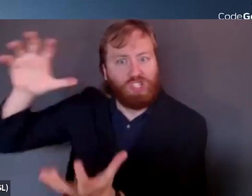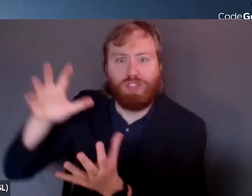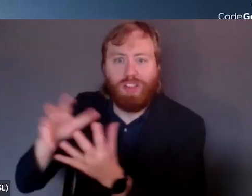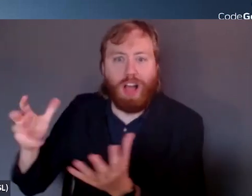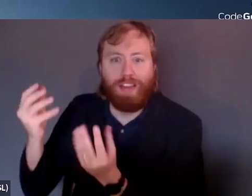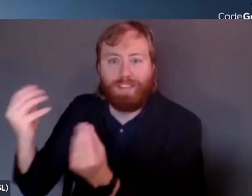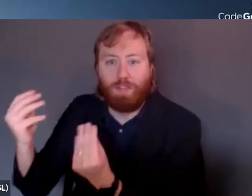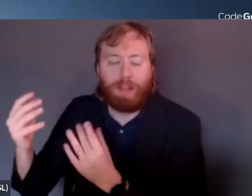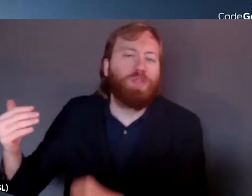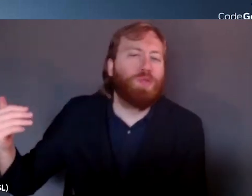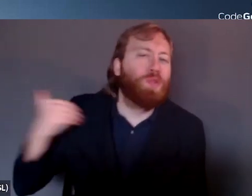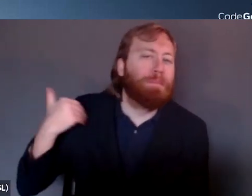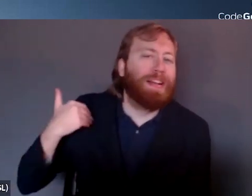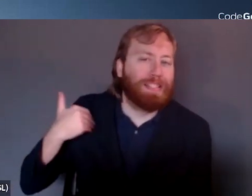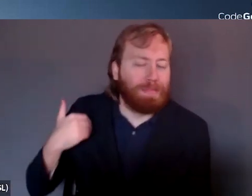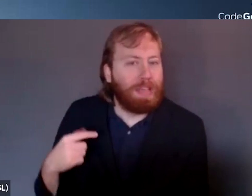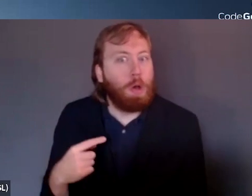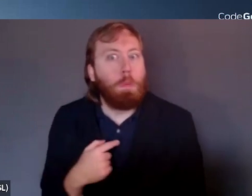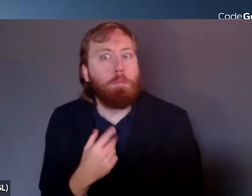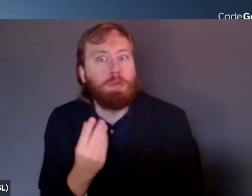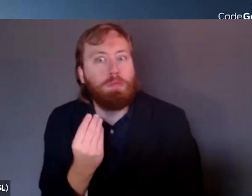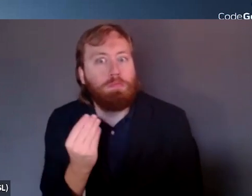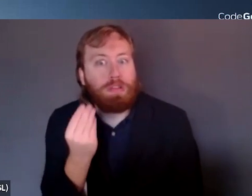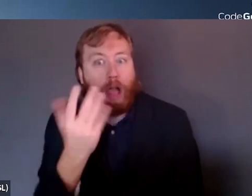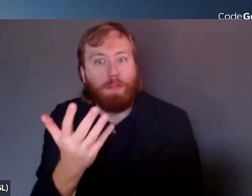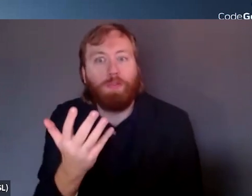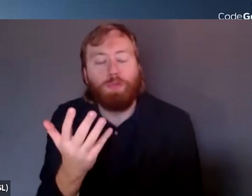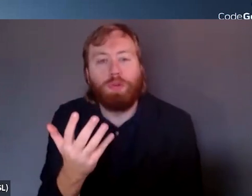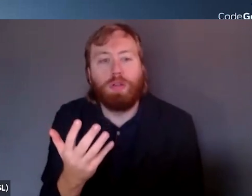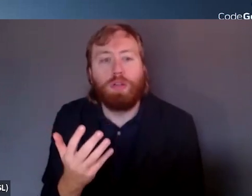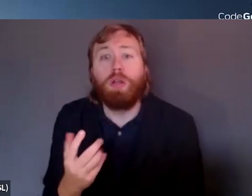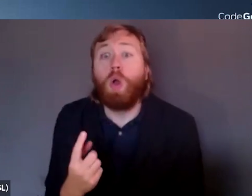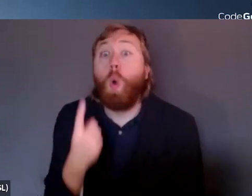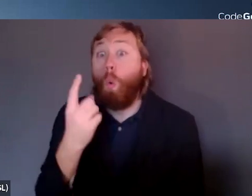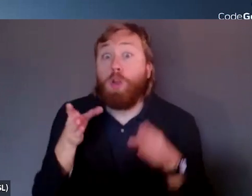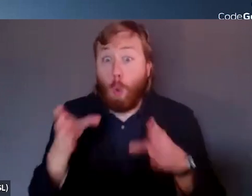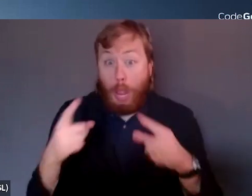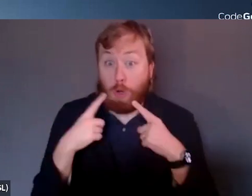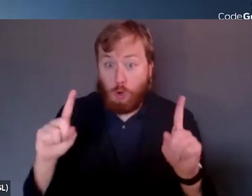that not only are there more than one way to do things, but we are always open to learning.